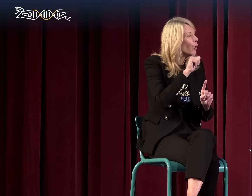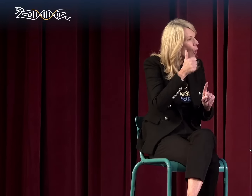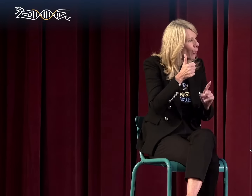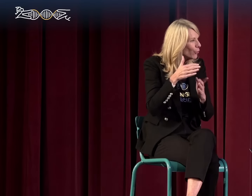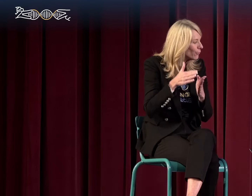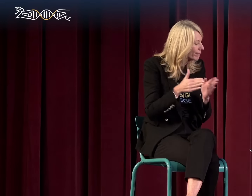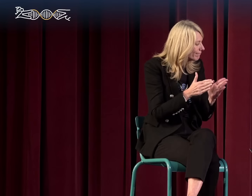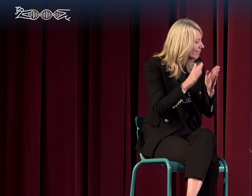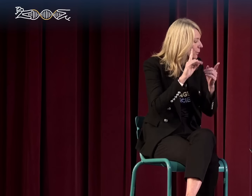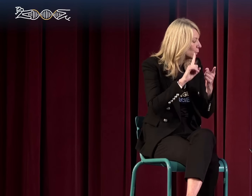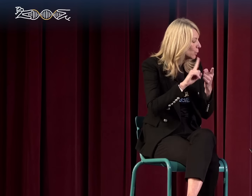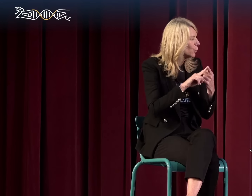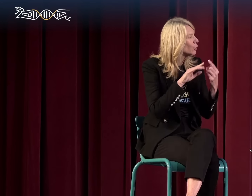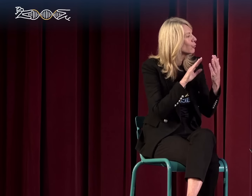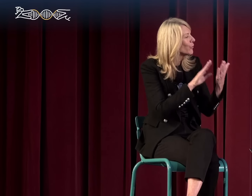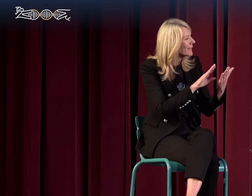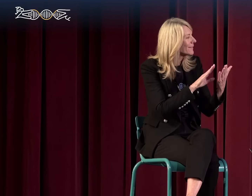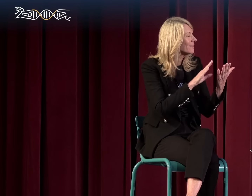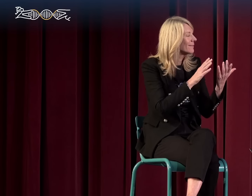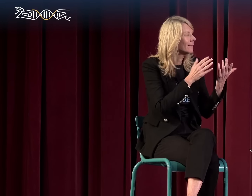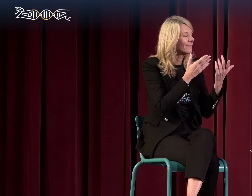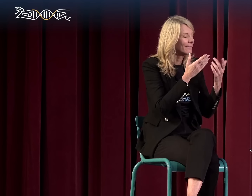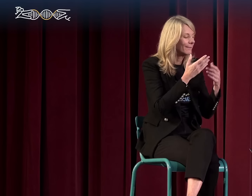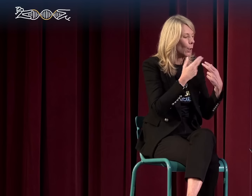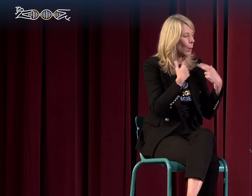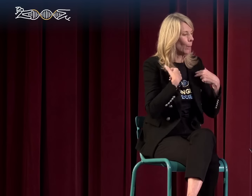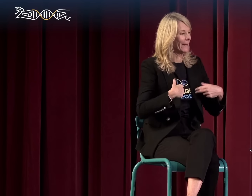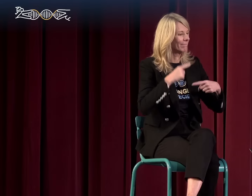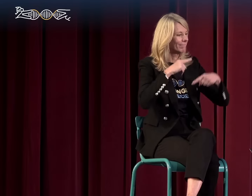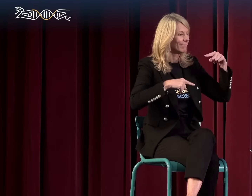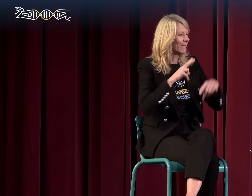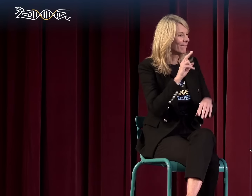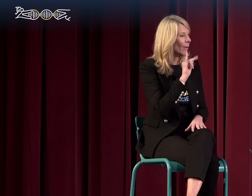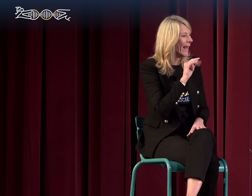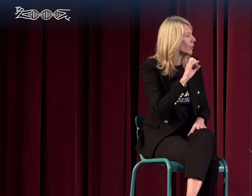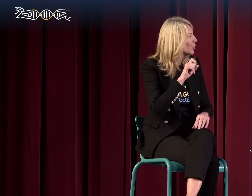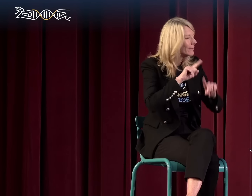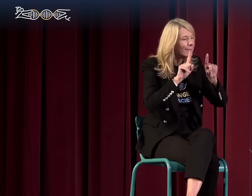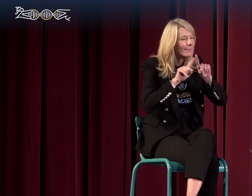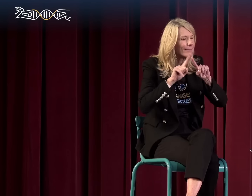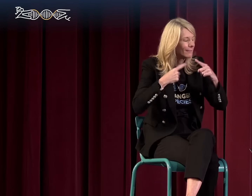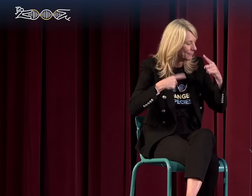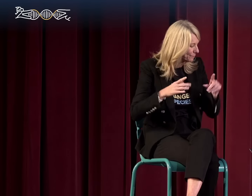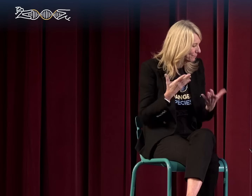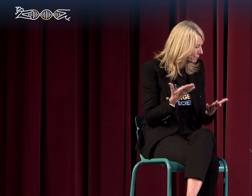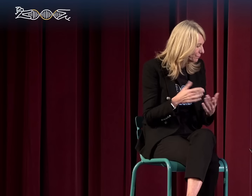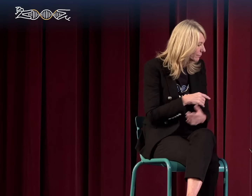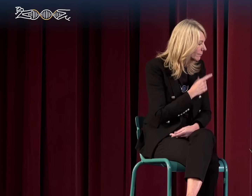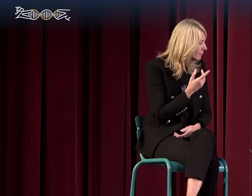I know this is another step along the paths, using genetic technology to cure or address human variation.